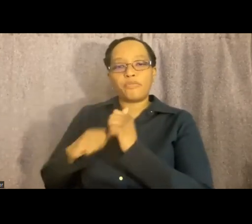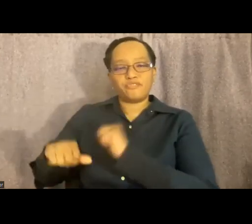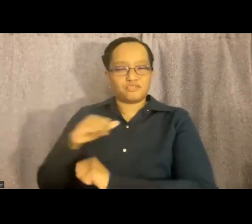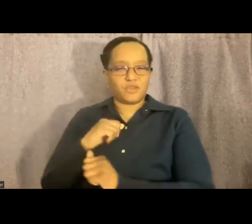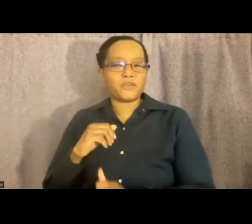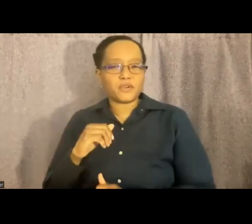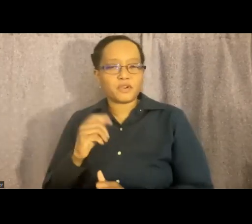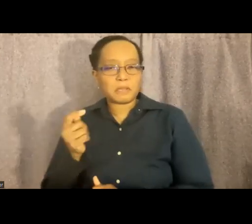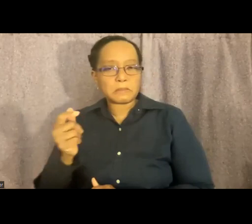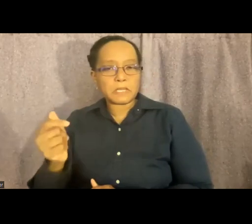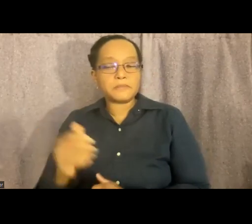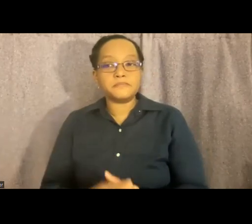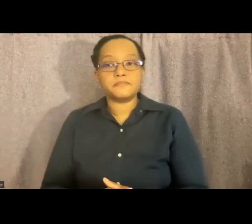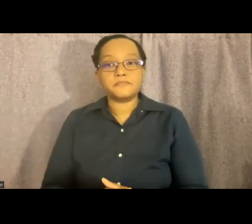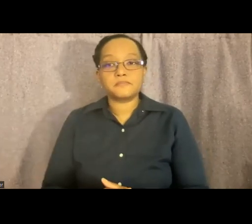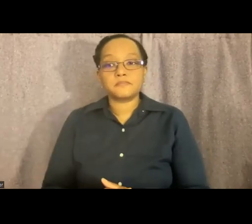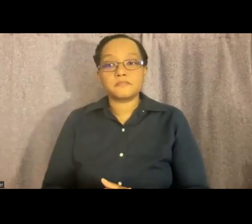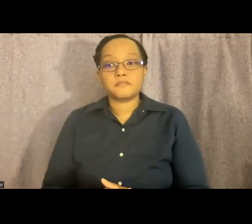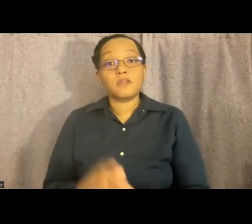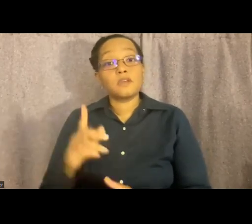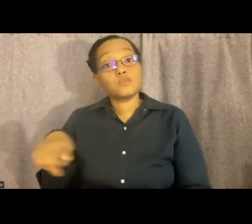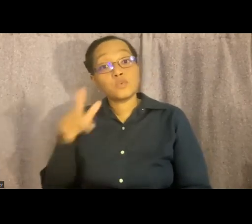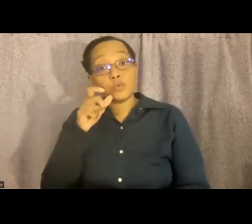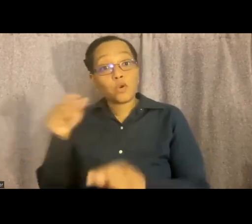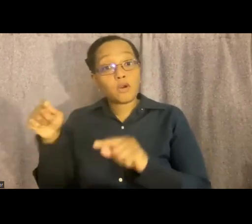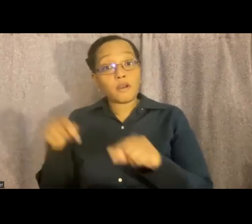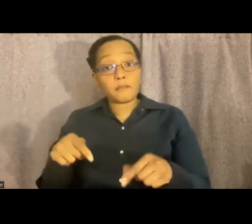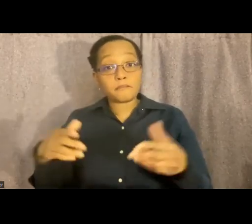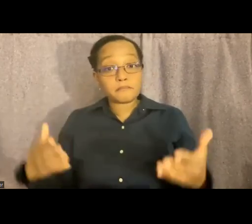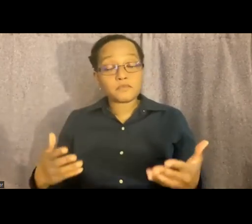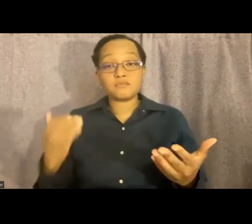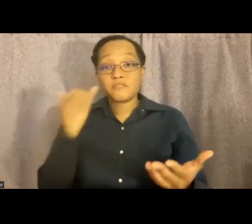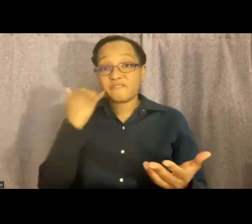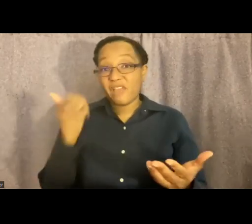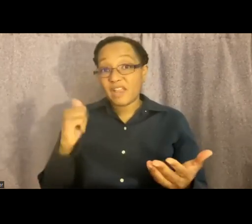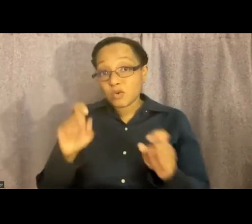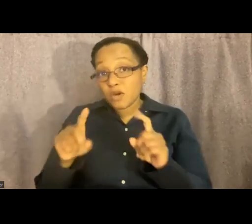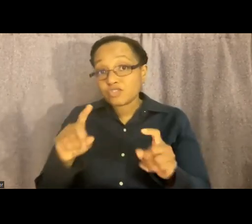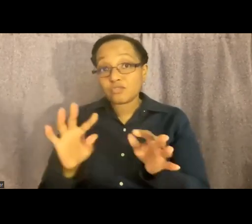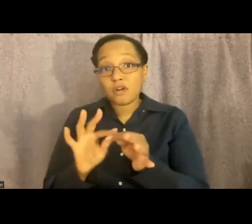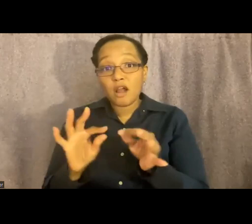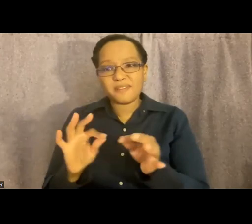You folks who are attending have questions or comments, there are couple of things in the chat.